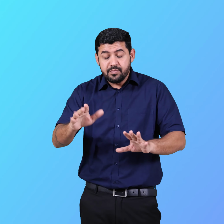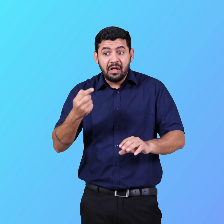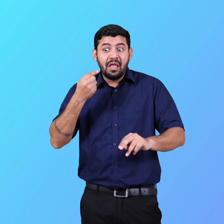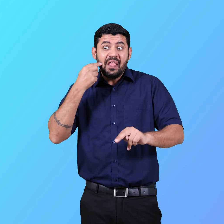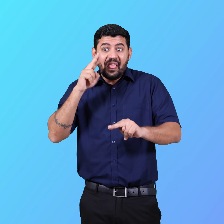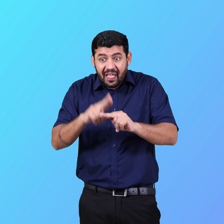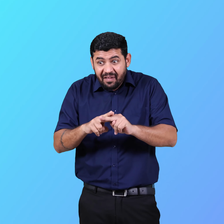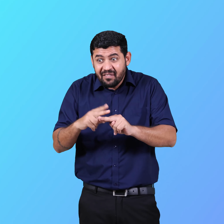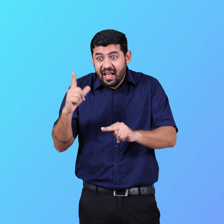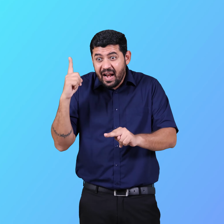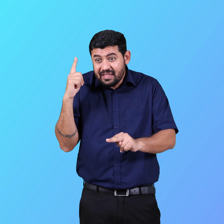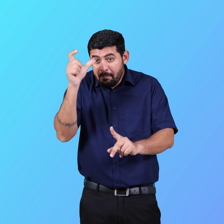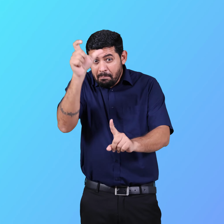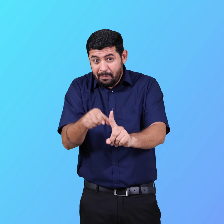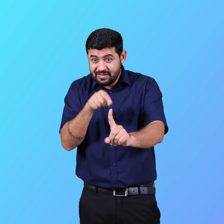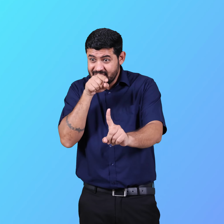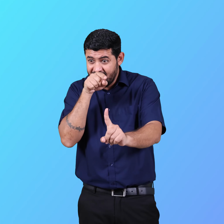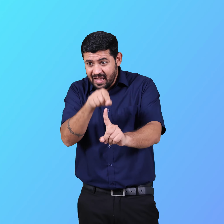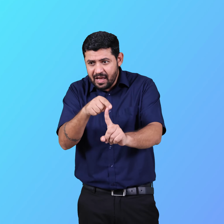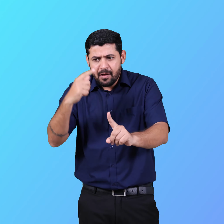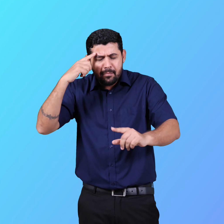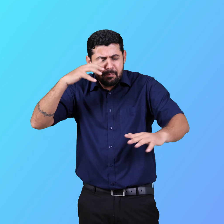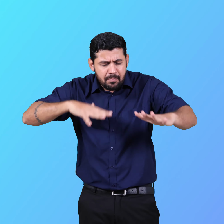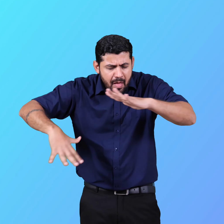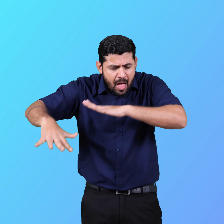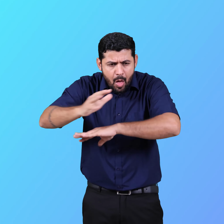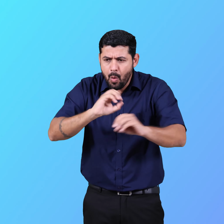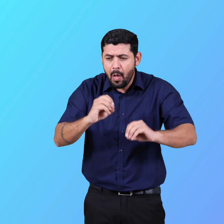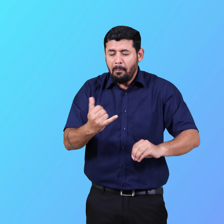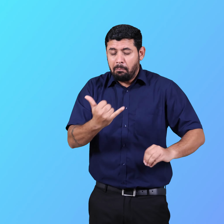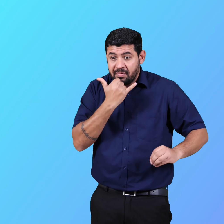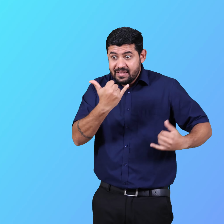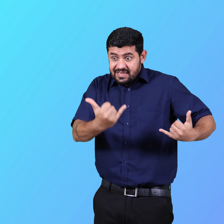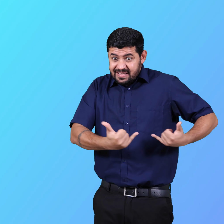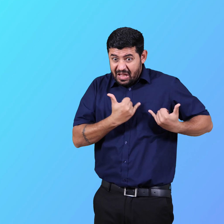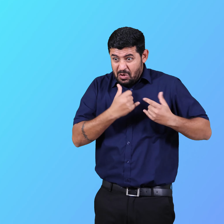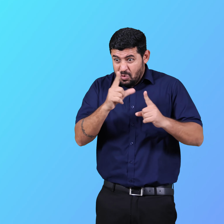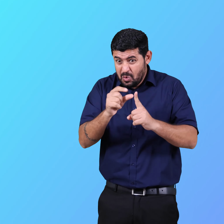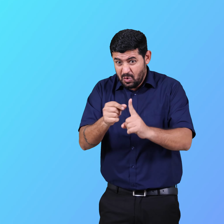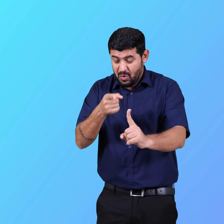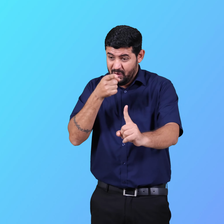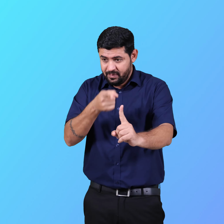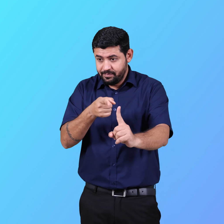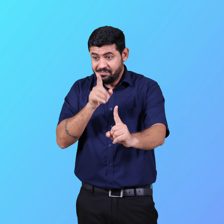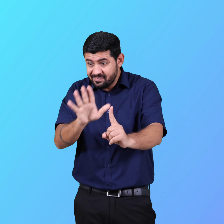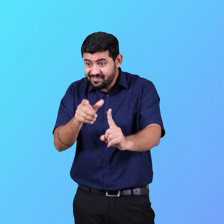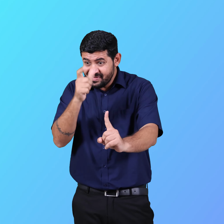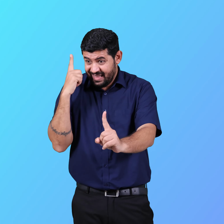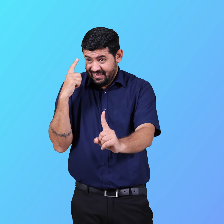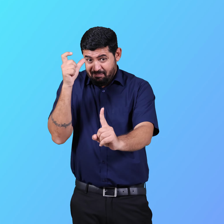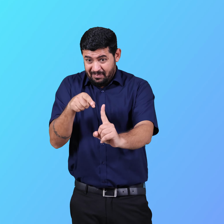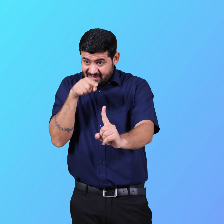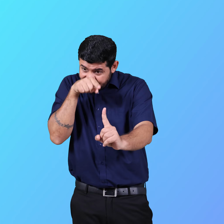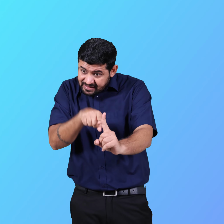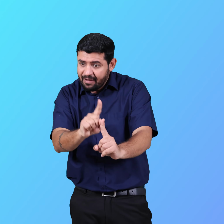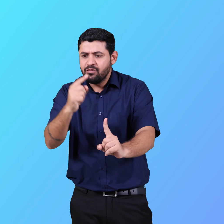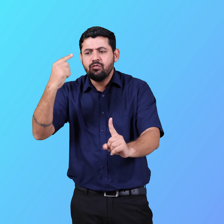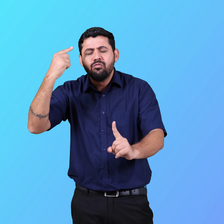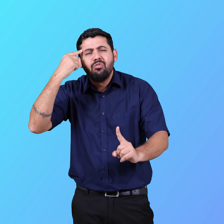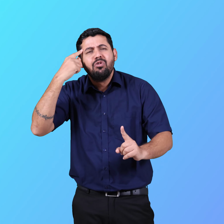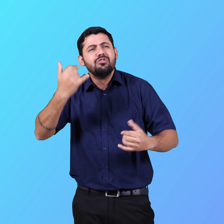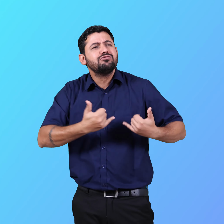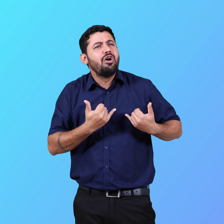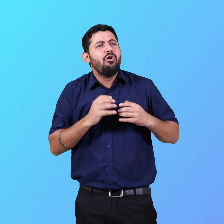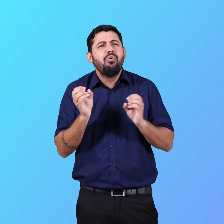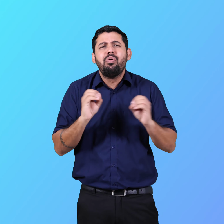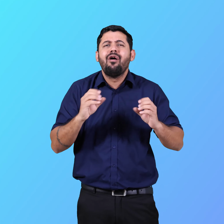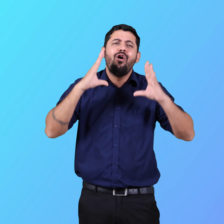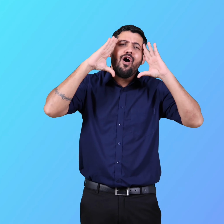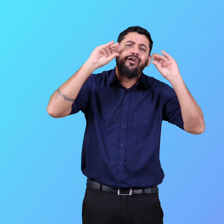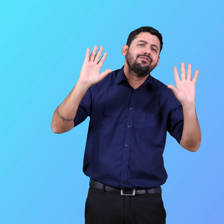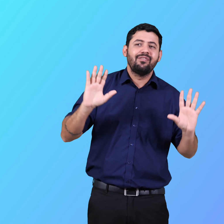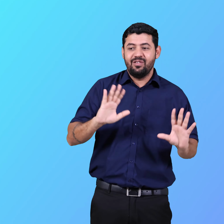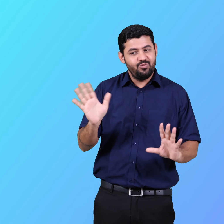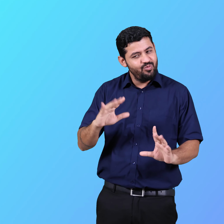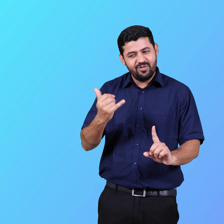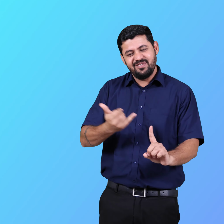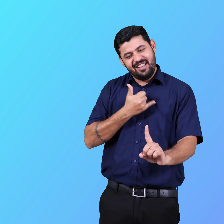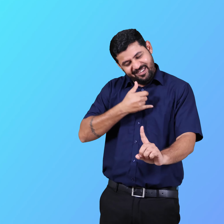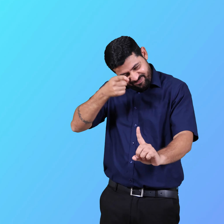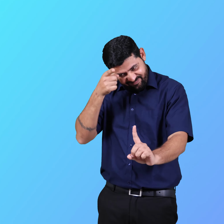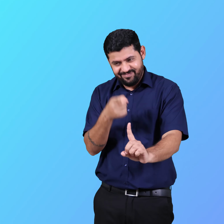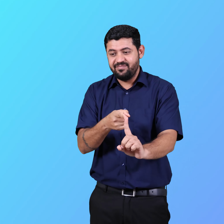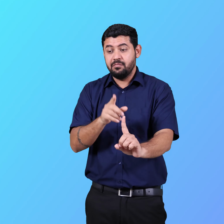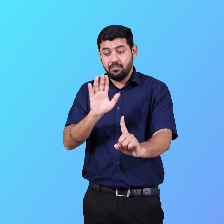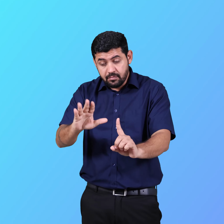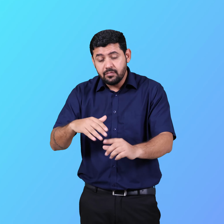Even if he did not know at the time that he was committing a sin, he is still guilty.